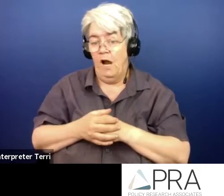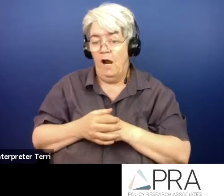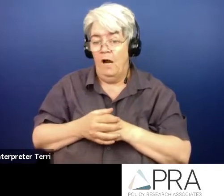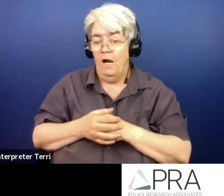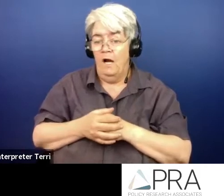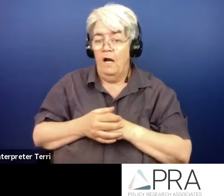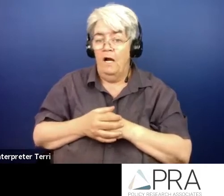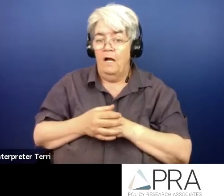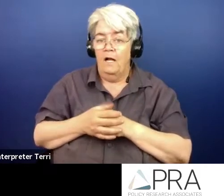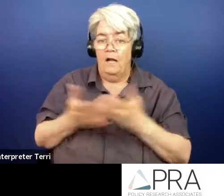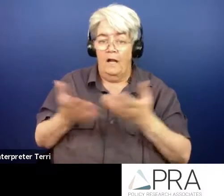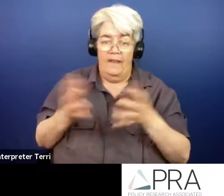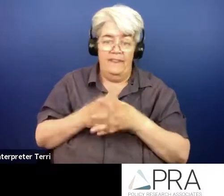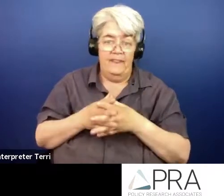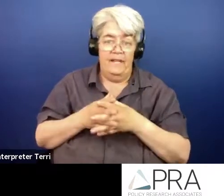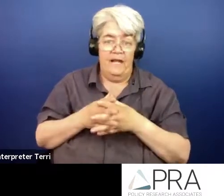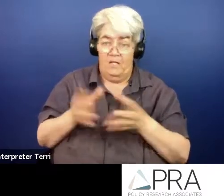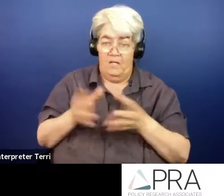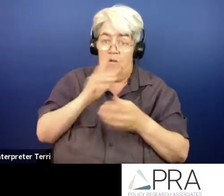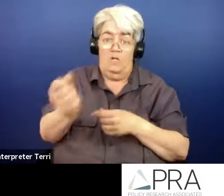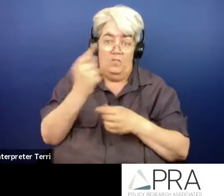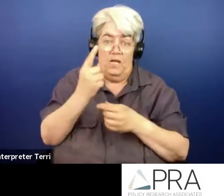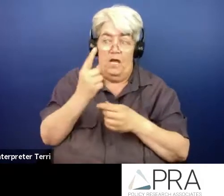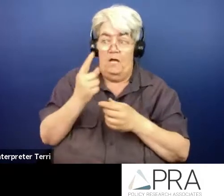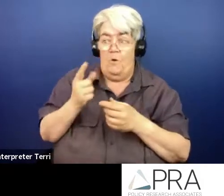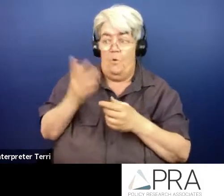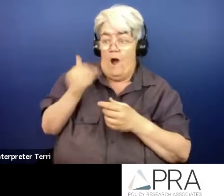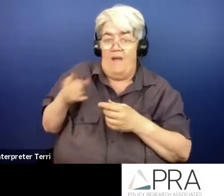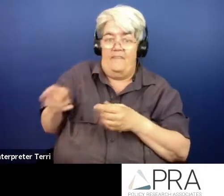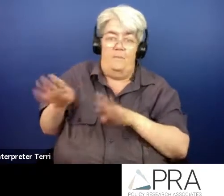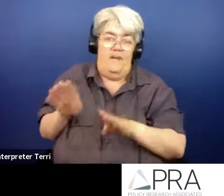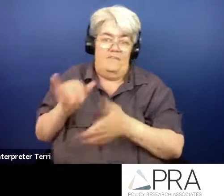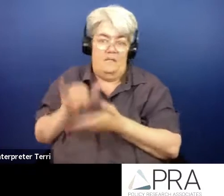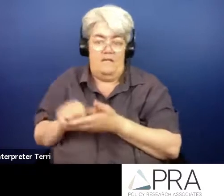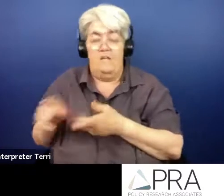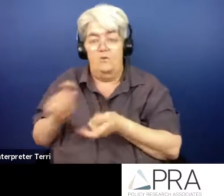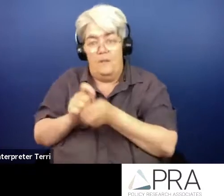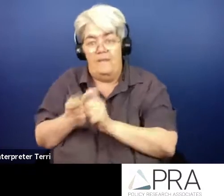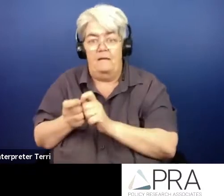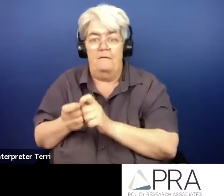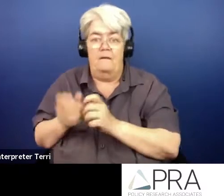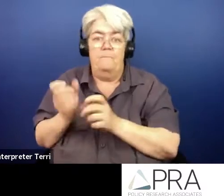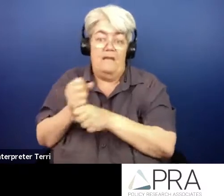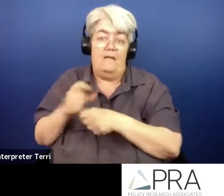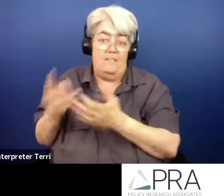you'll understand where these behaviors are coming from and you can make the prison a better place. We do this